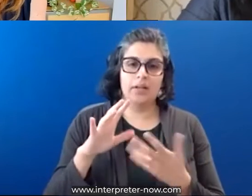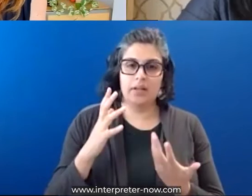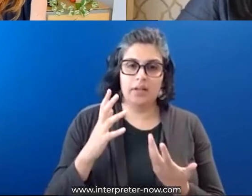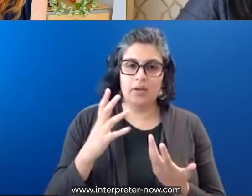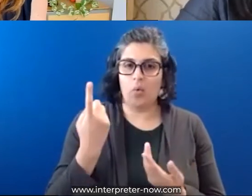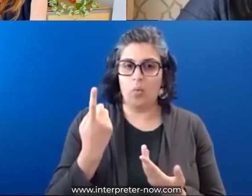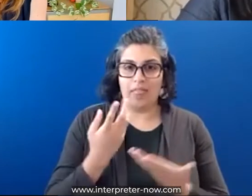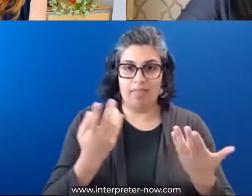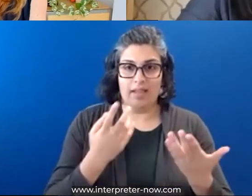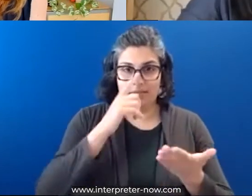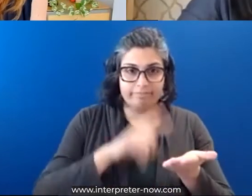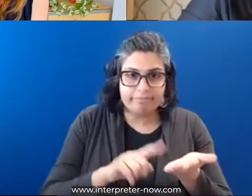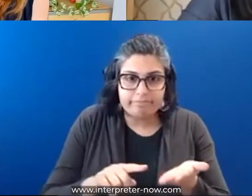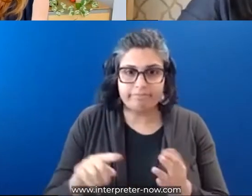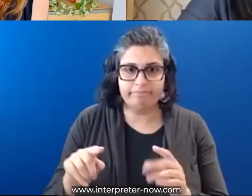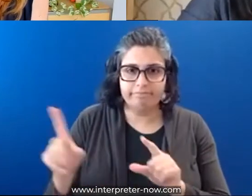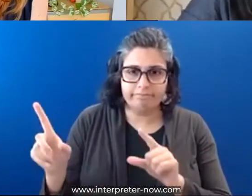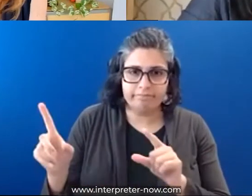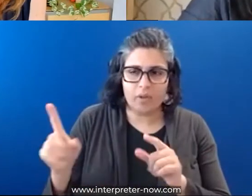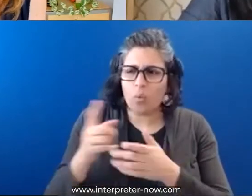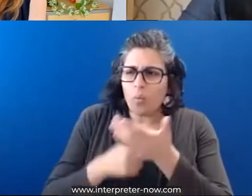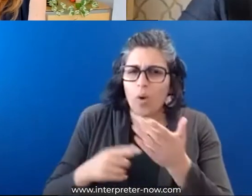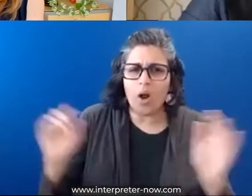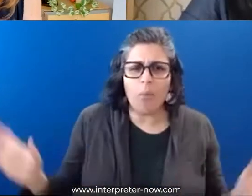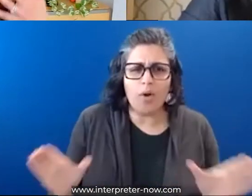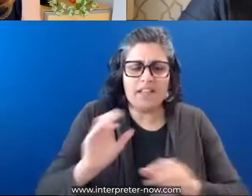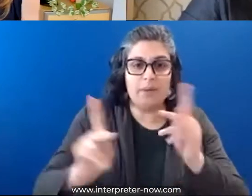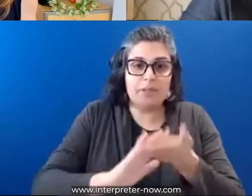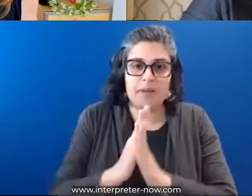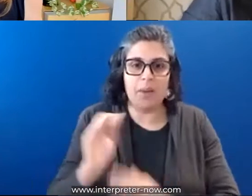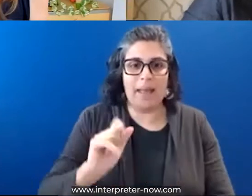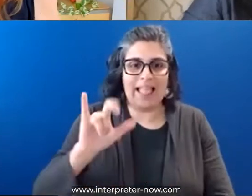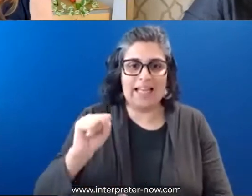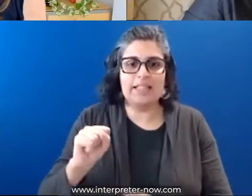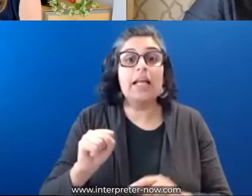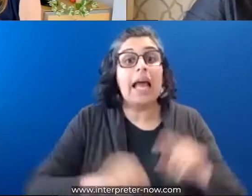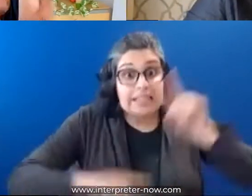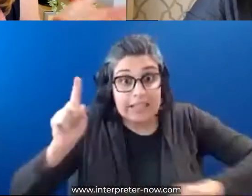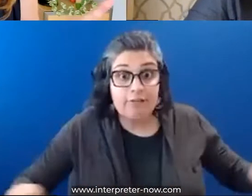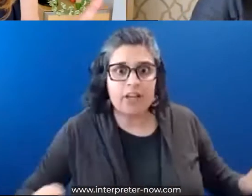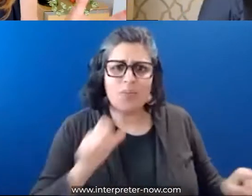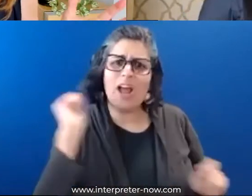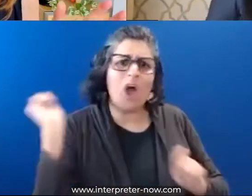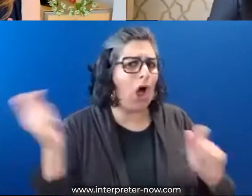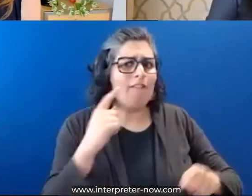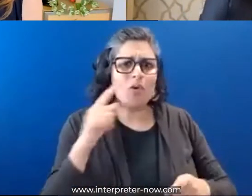we've looked at is what motivates people to be allies. It's different. We're not all motivated for the same reason. Some people are fairness and justice.